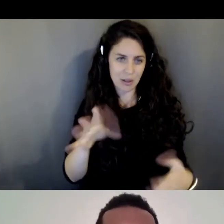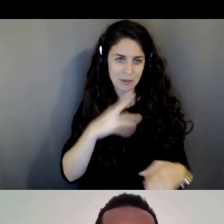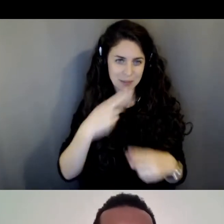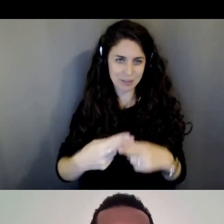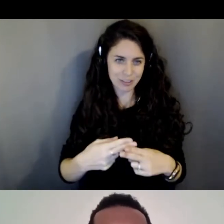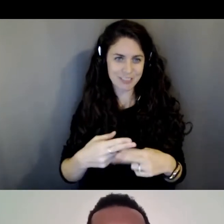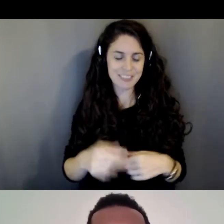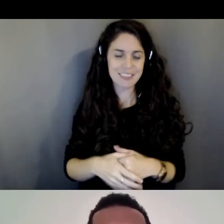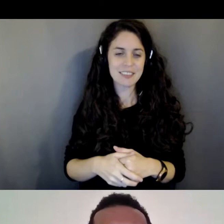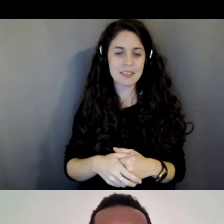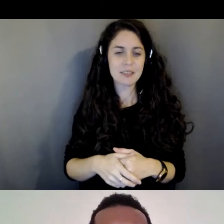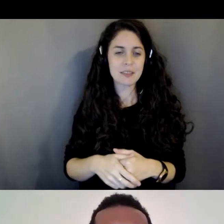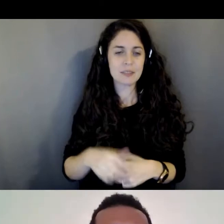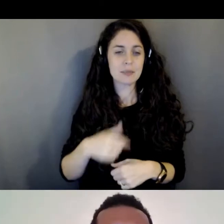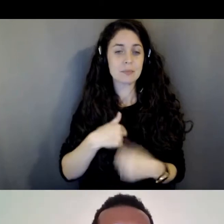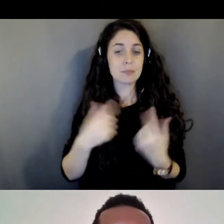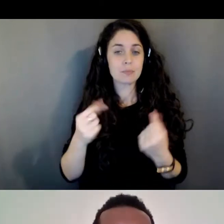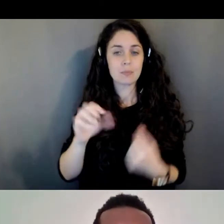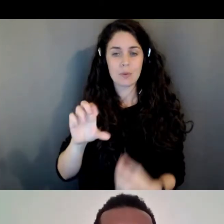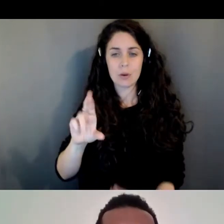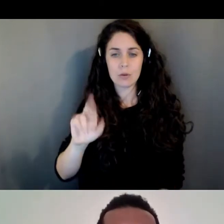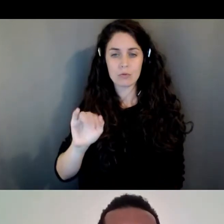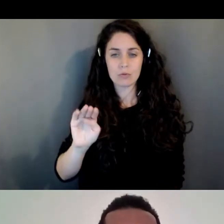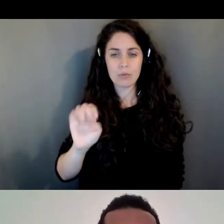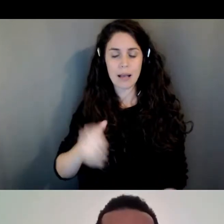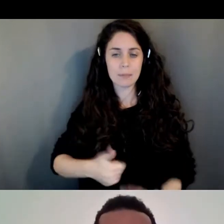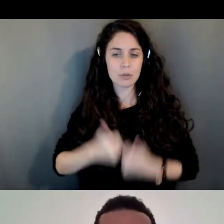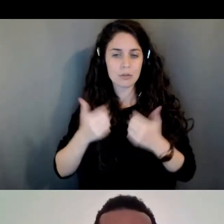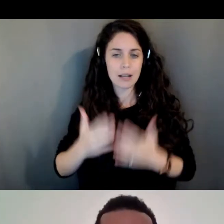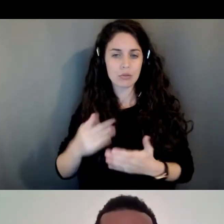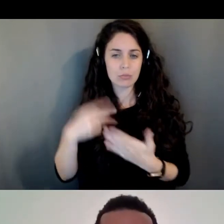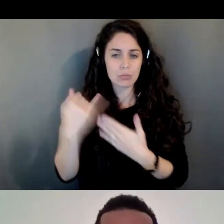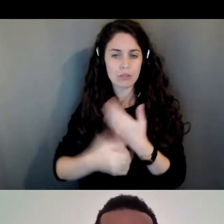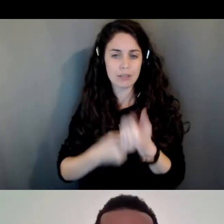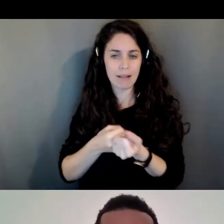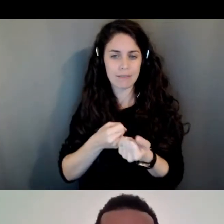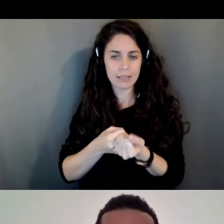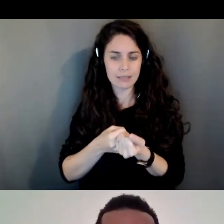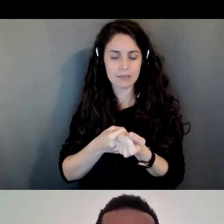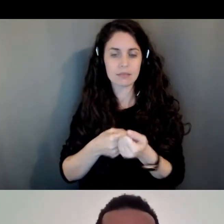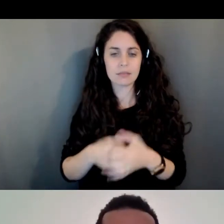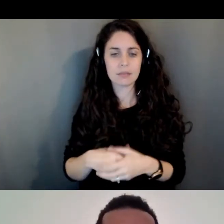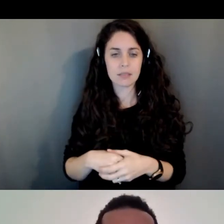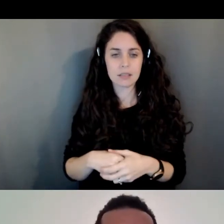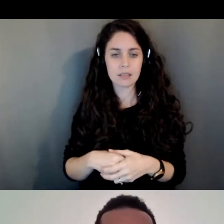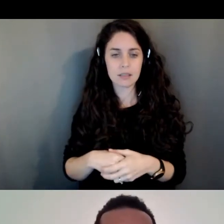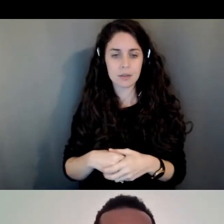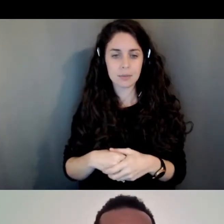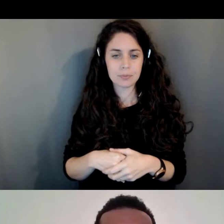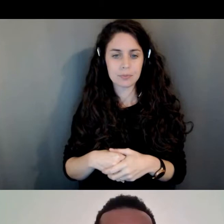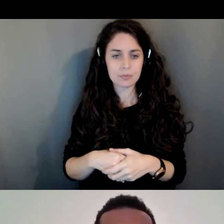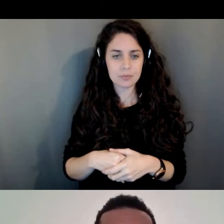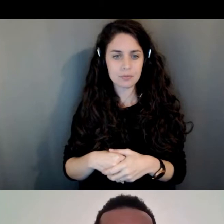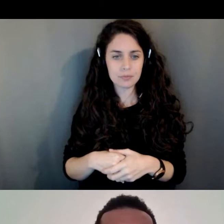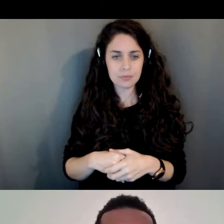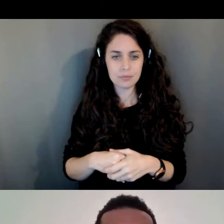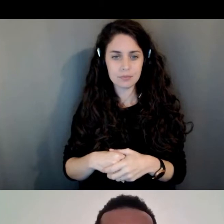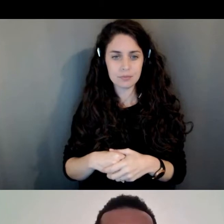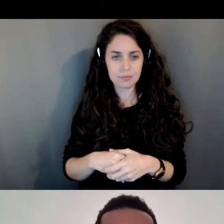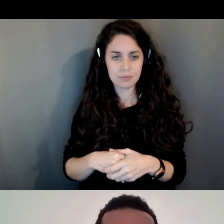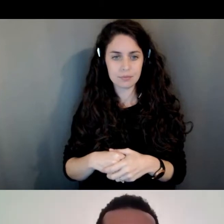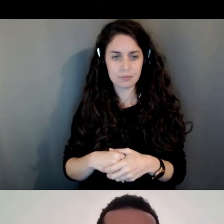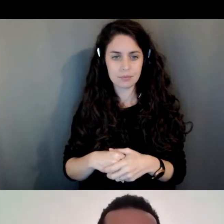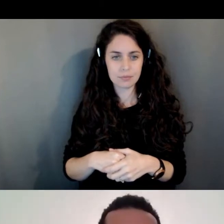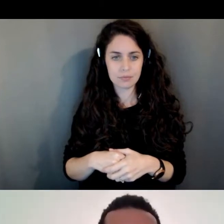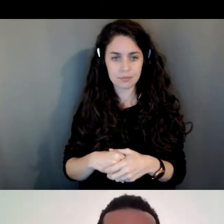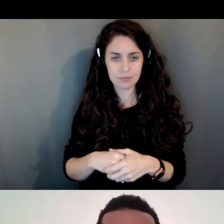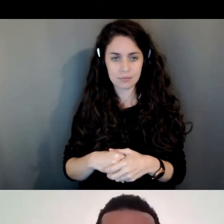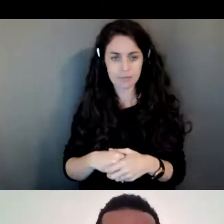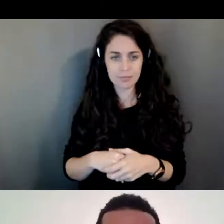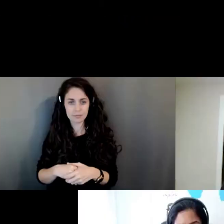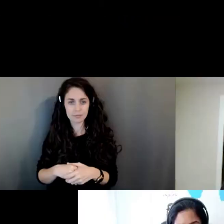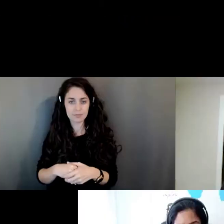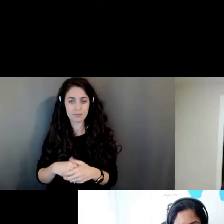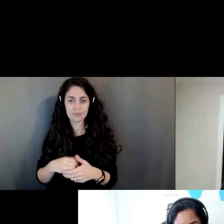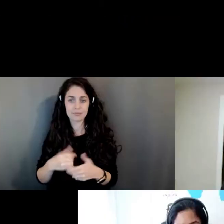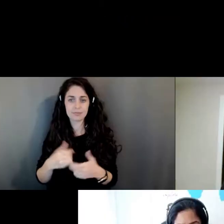as the Crime Survivor Project Advocate. Yeah, so I'm so much happy and thank you